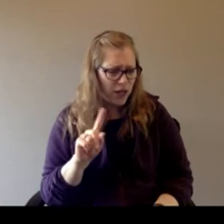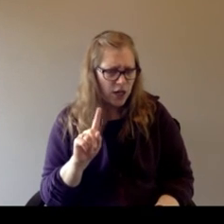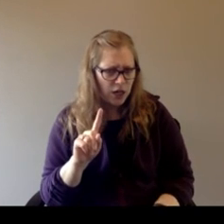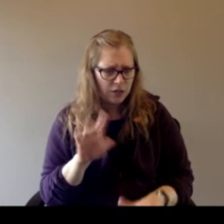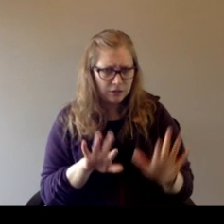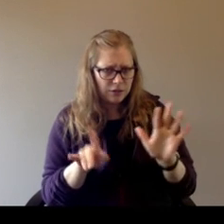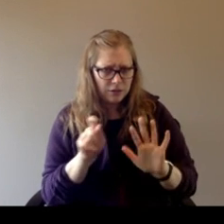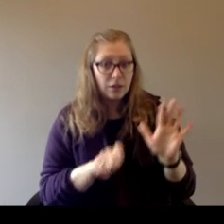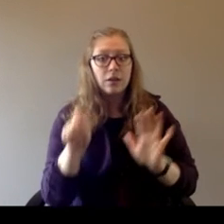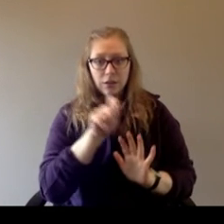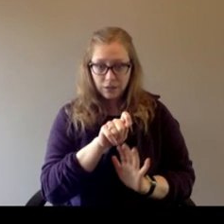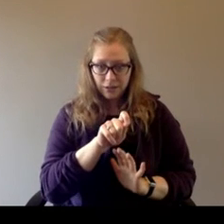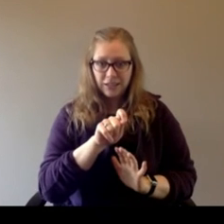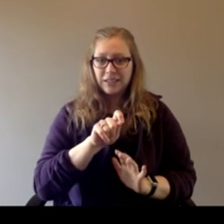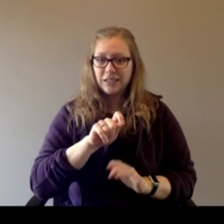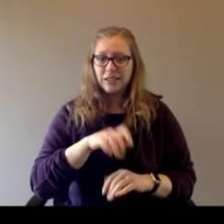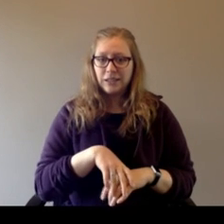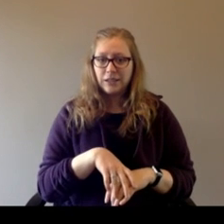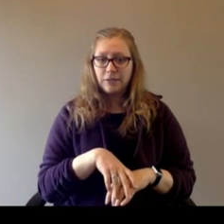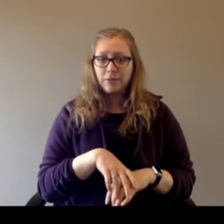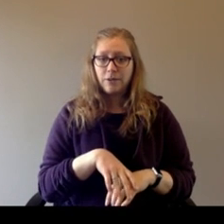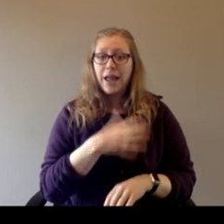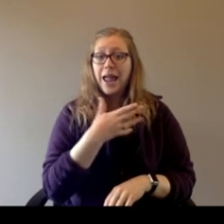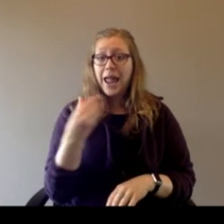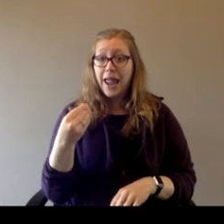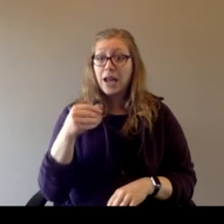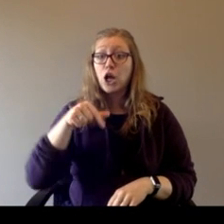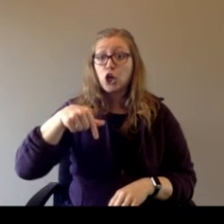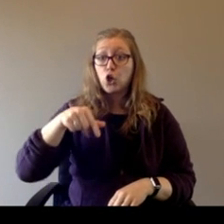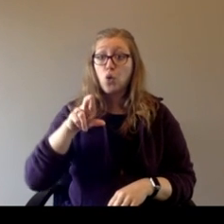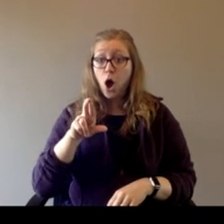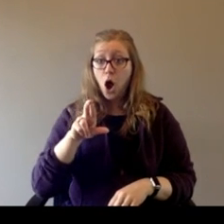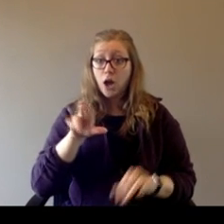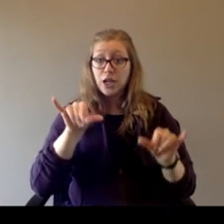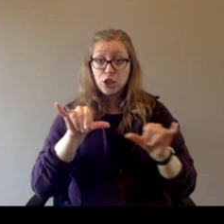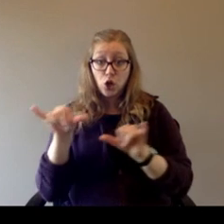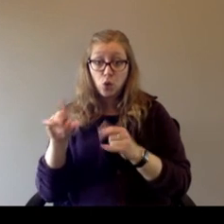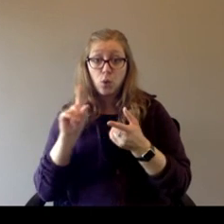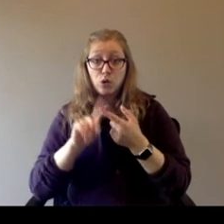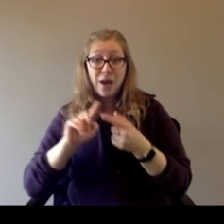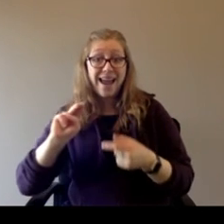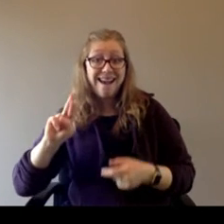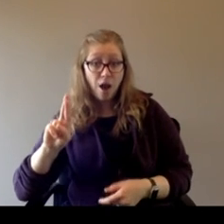PR is congruent to MR and QR is congruent to NR. Those are the three things we needed to show.